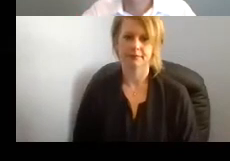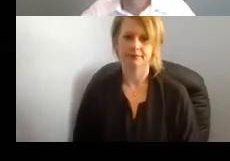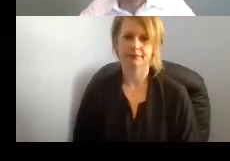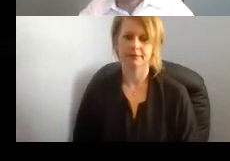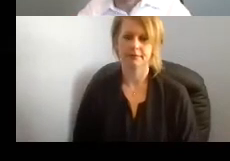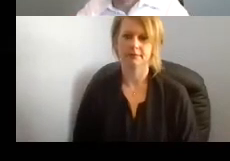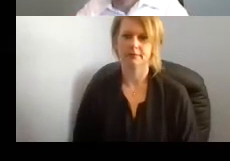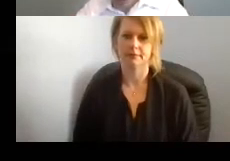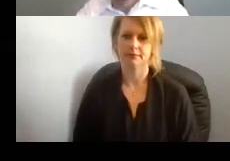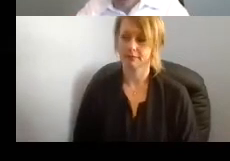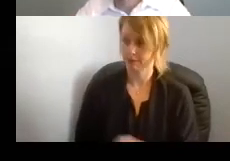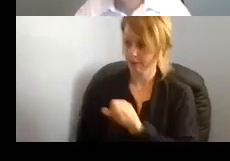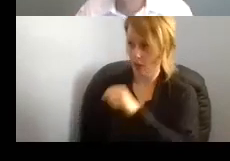Was there any other questions?